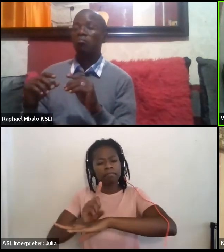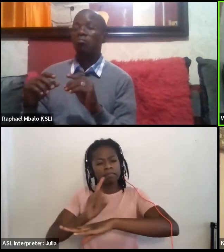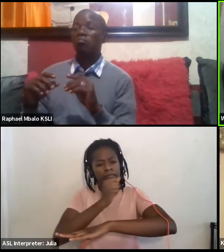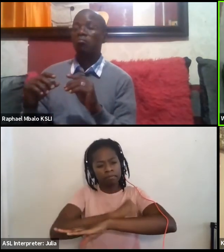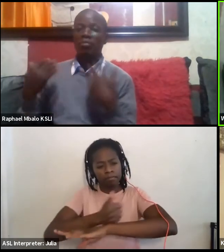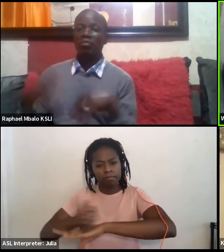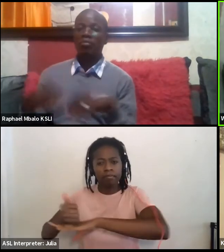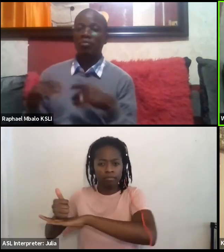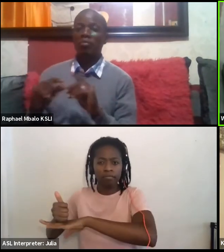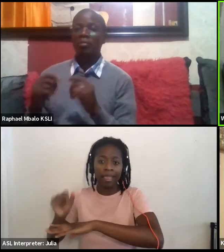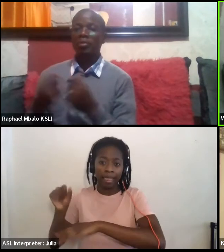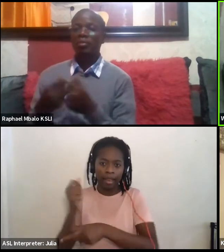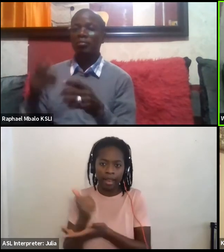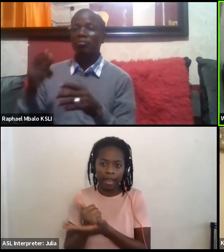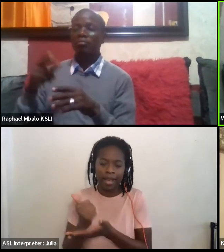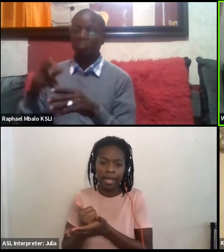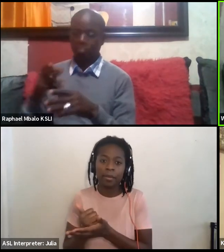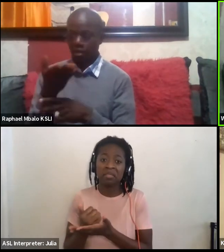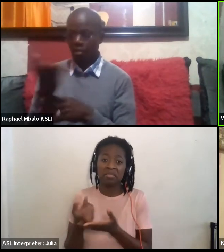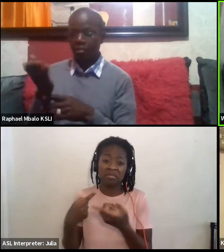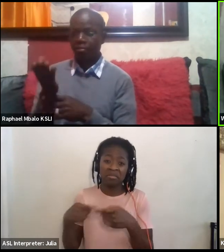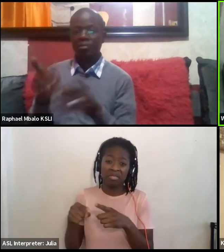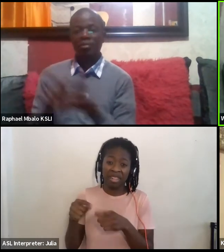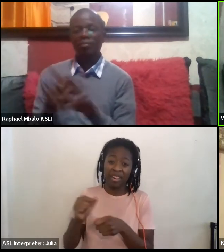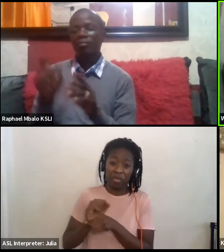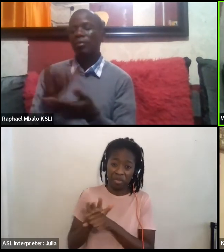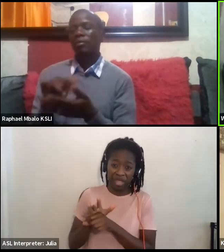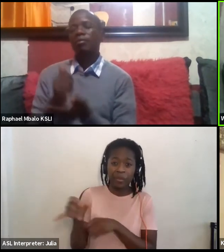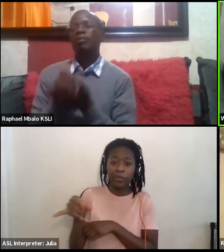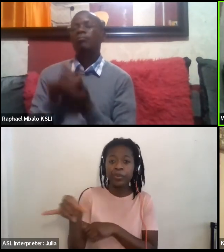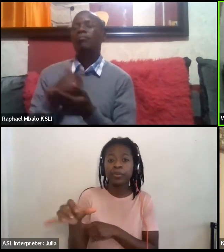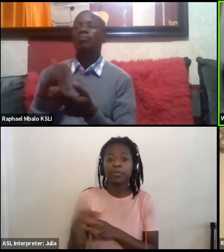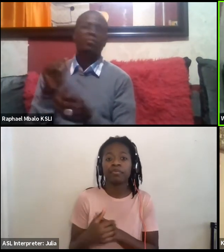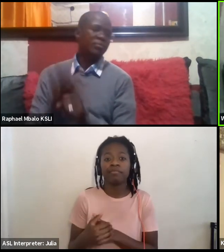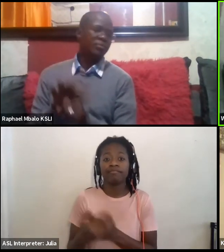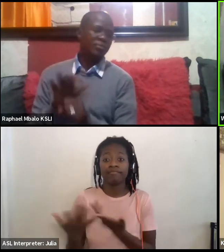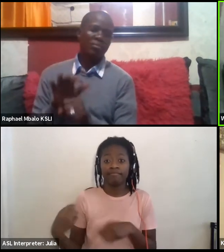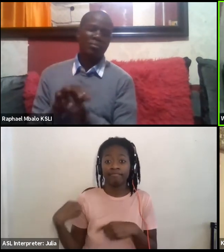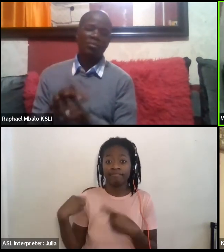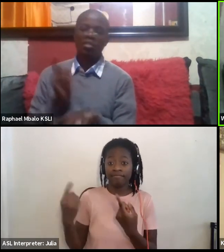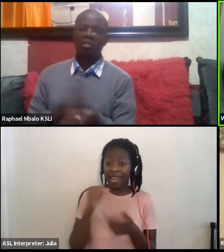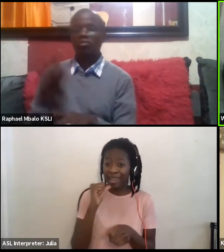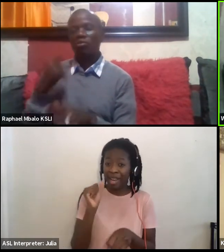especially during this COVID season because we've not been working as much as we'd like to.